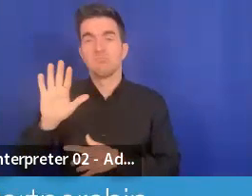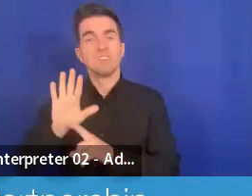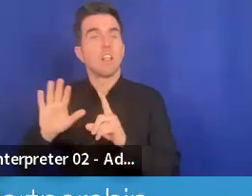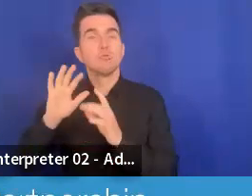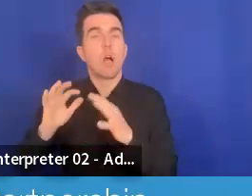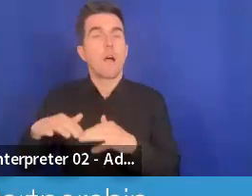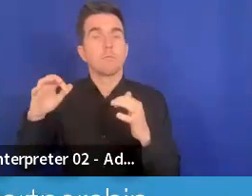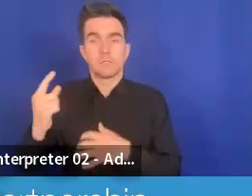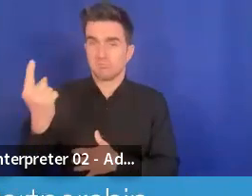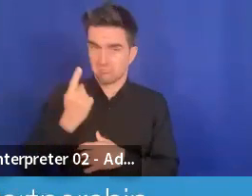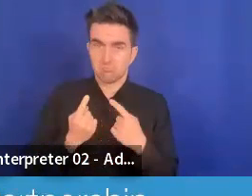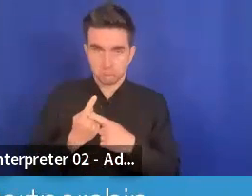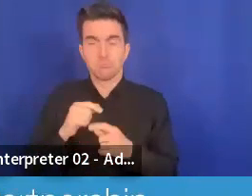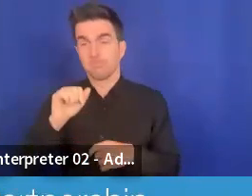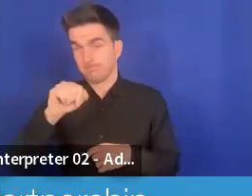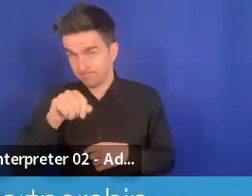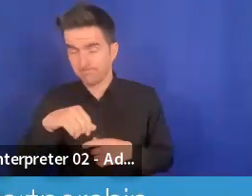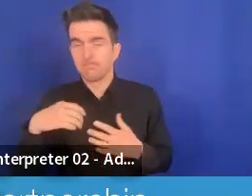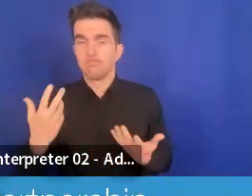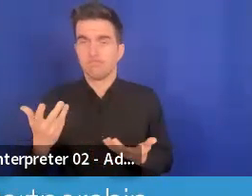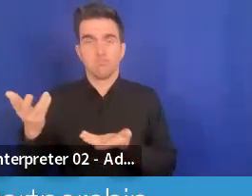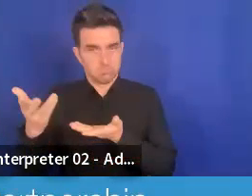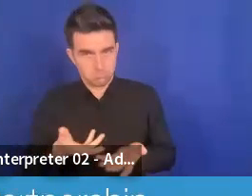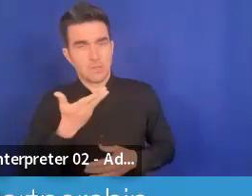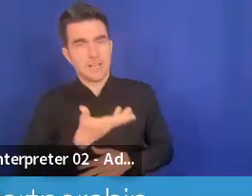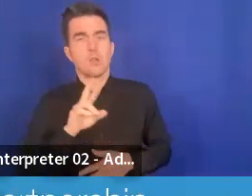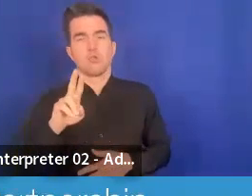They're not discouraged, I think, from coming and attending the multistakeholder hearing,